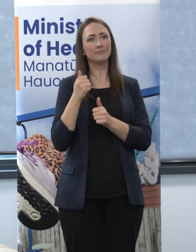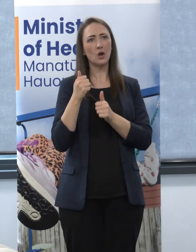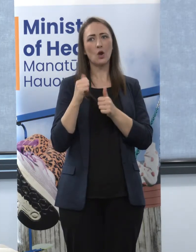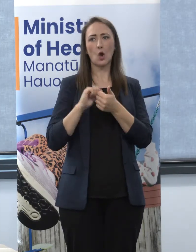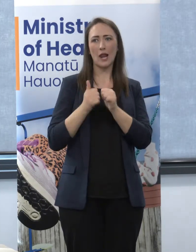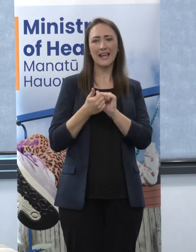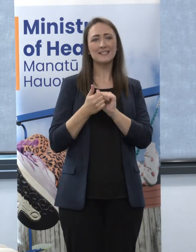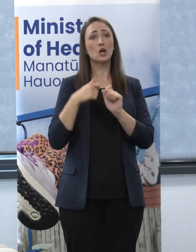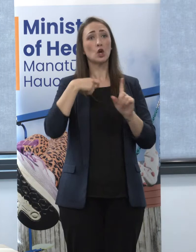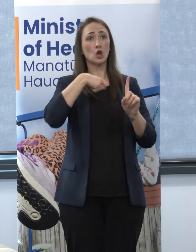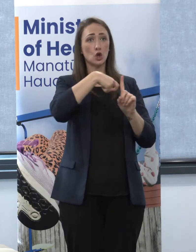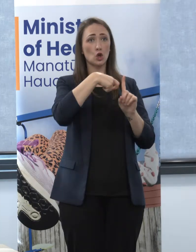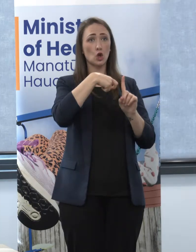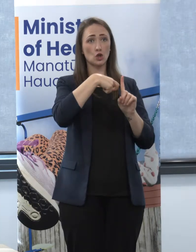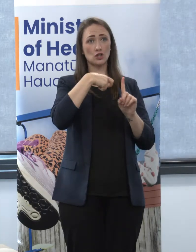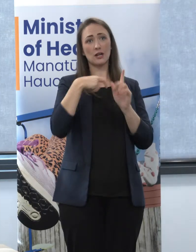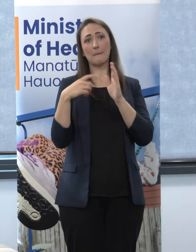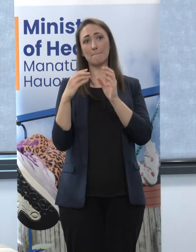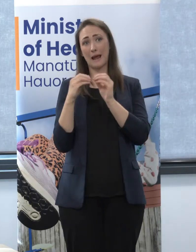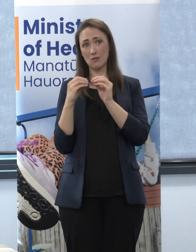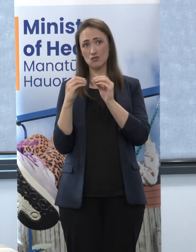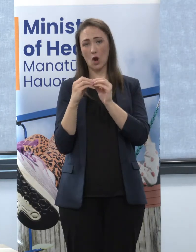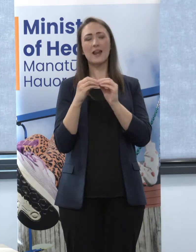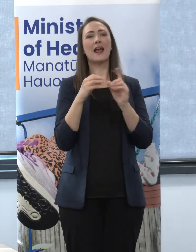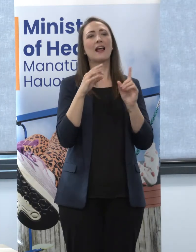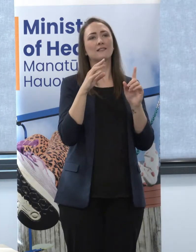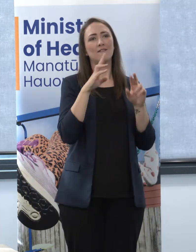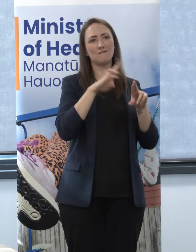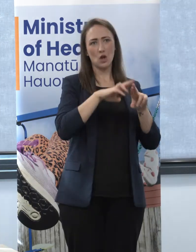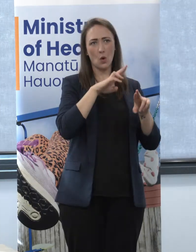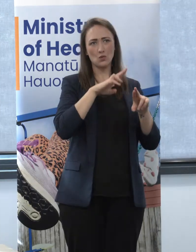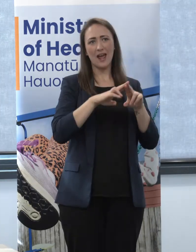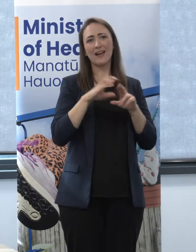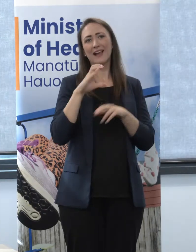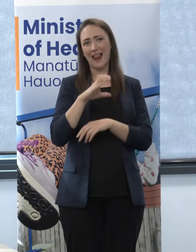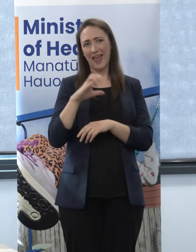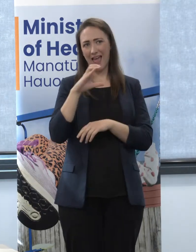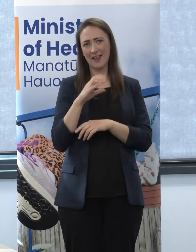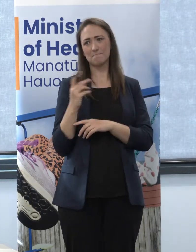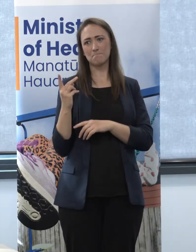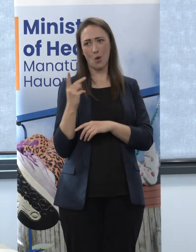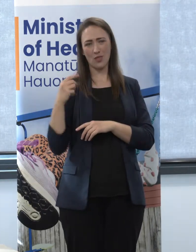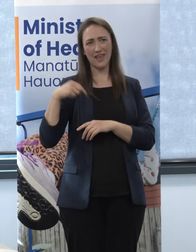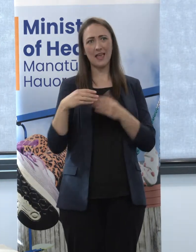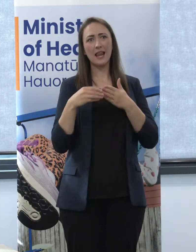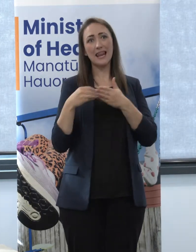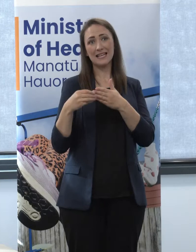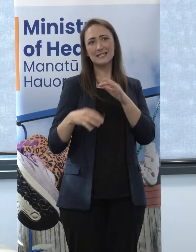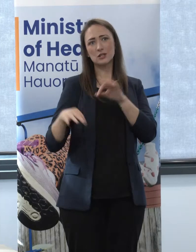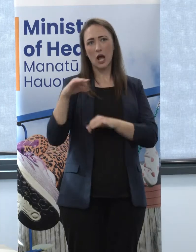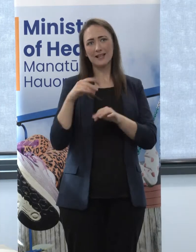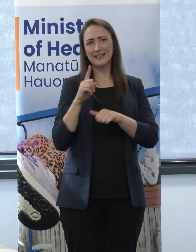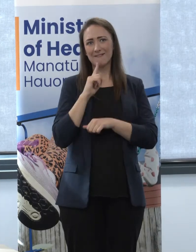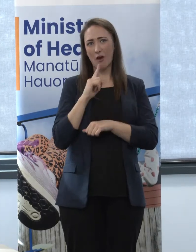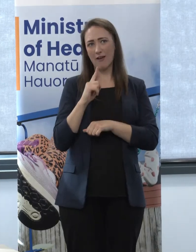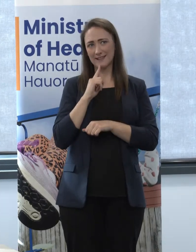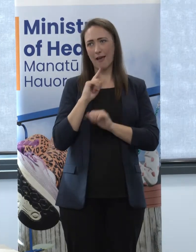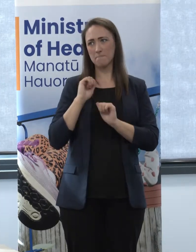senior colleagues, Kirsten Beynon, our chief testing